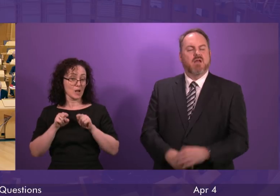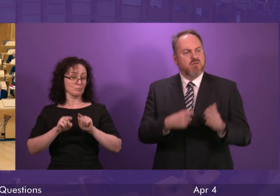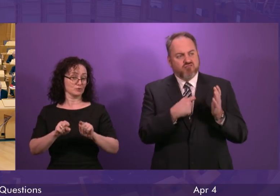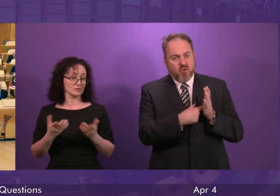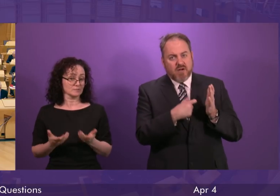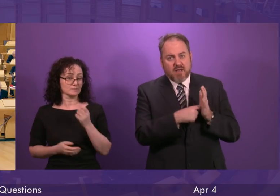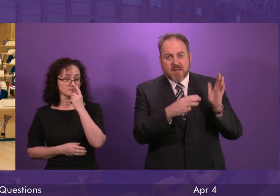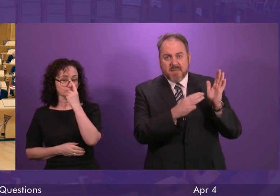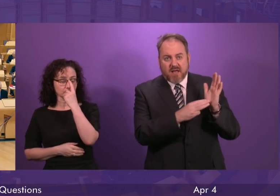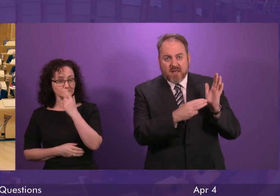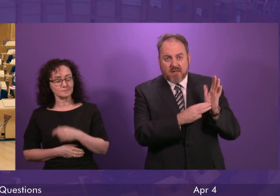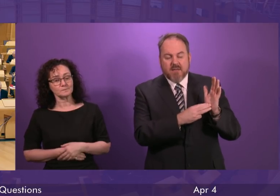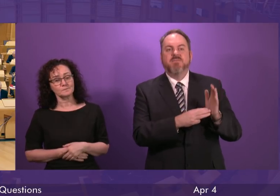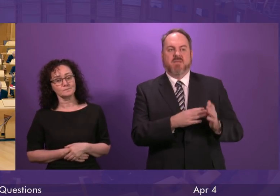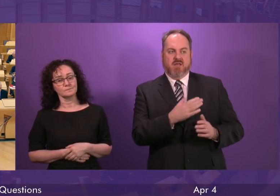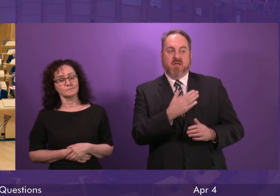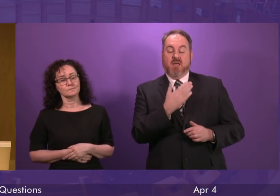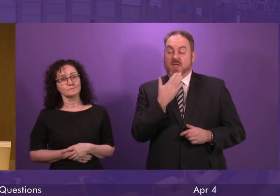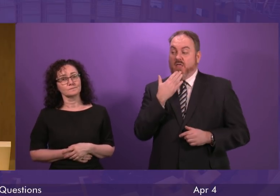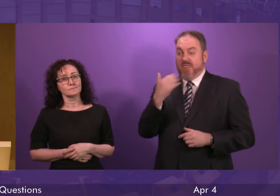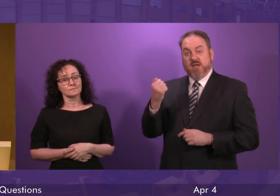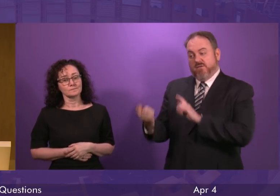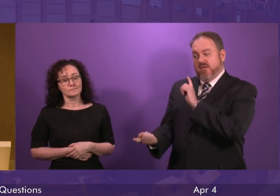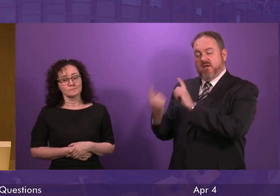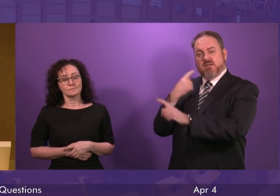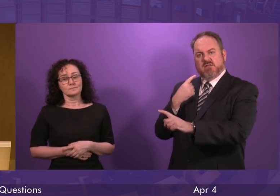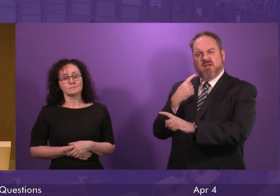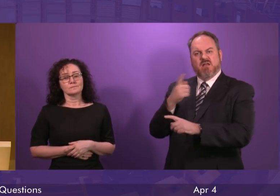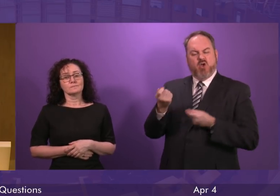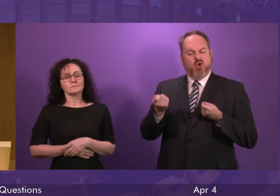Rona Mackay: Coercive and controlling behaviour has the